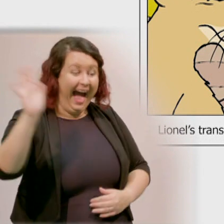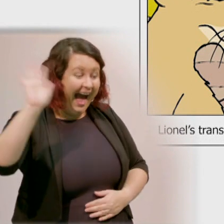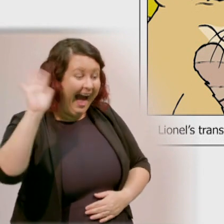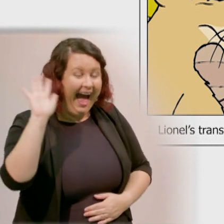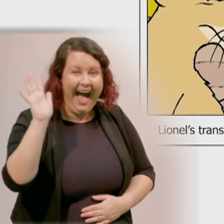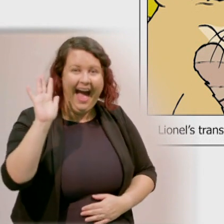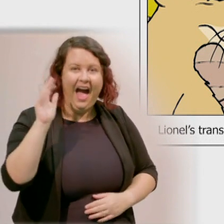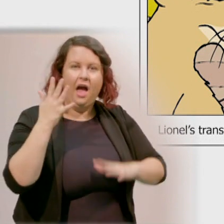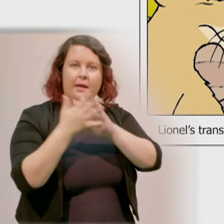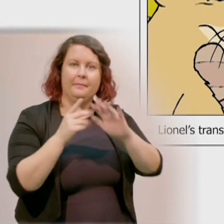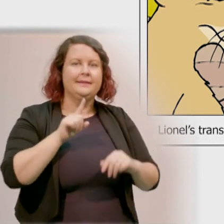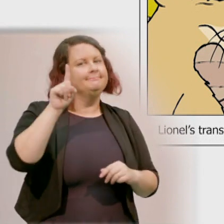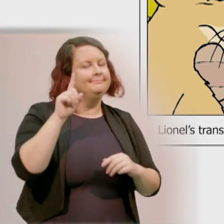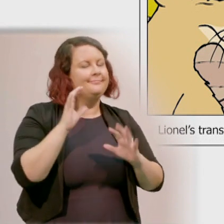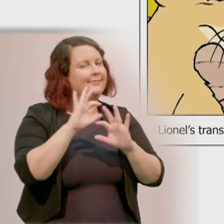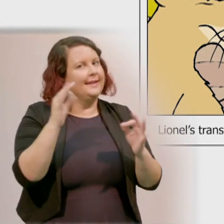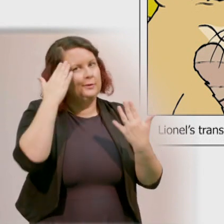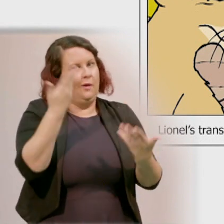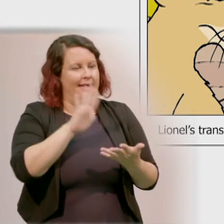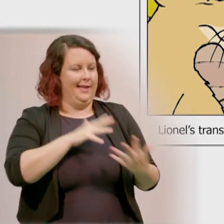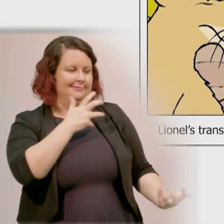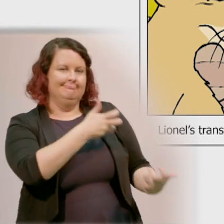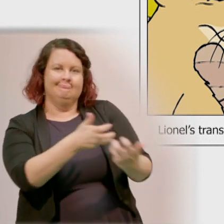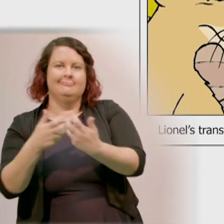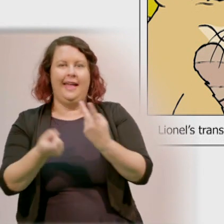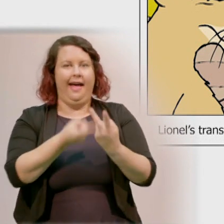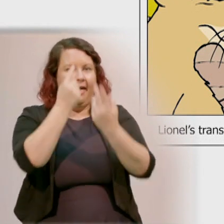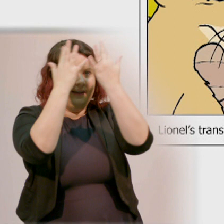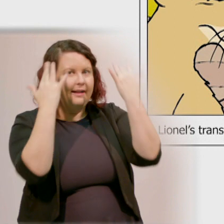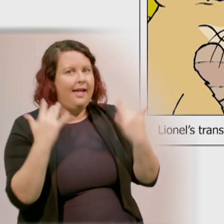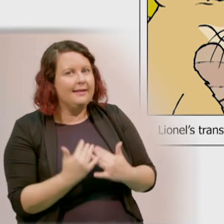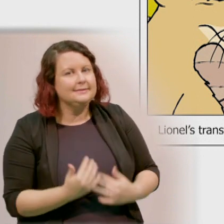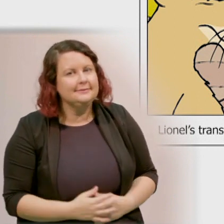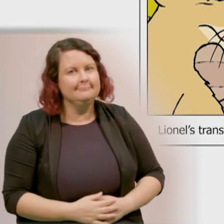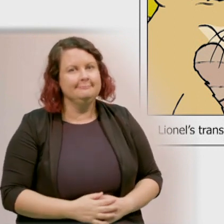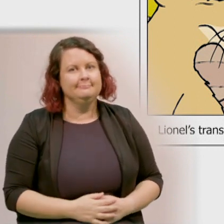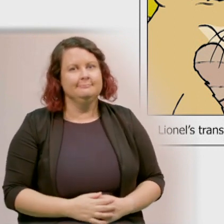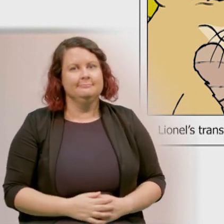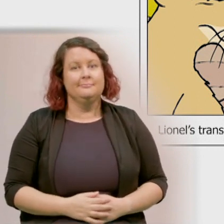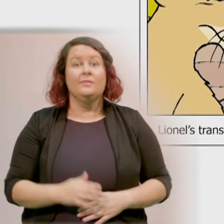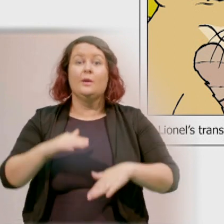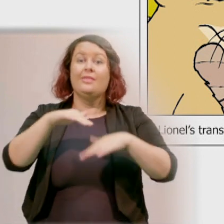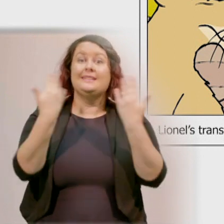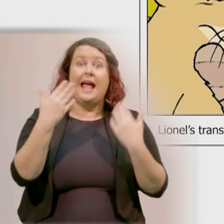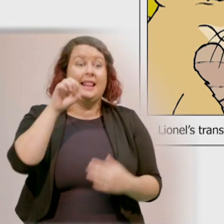Lionel's facial expressions, though, are much more friendly. This makes me think that Lionel might have a bit of trouble fitting in.